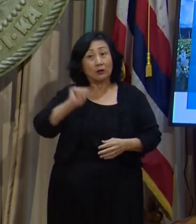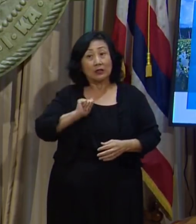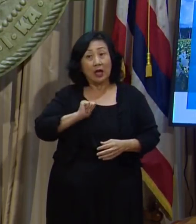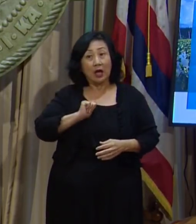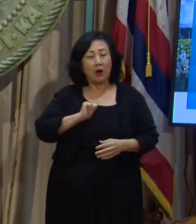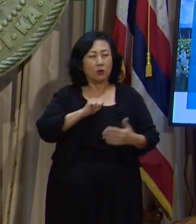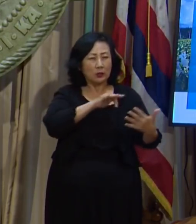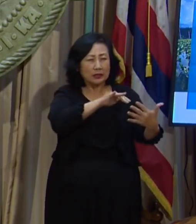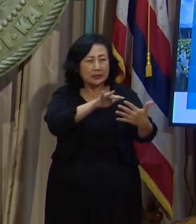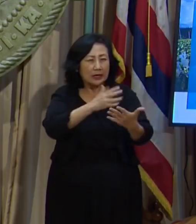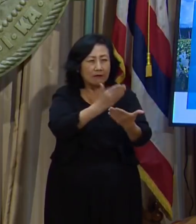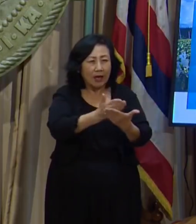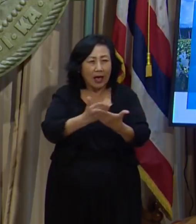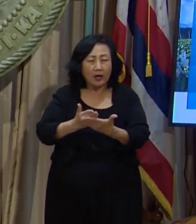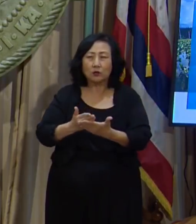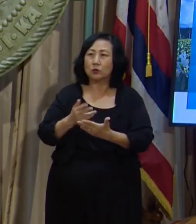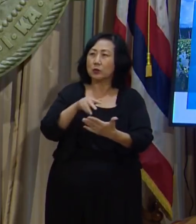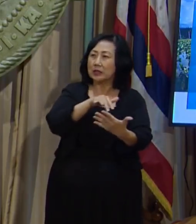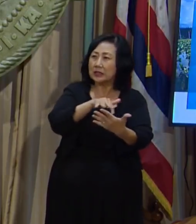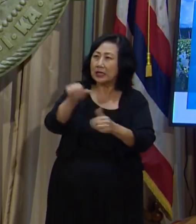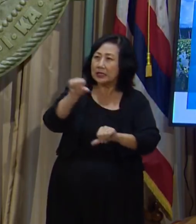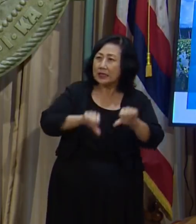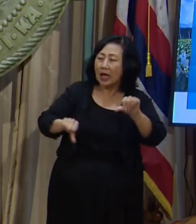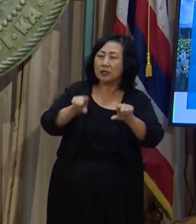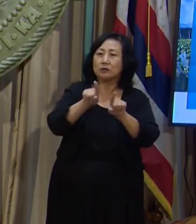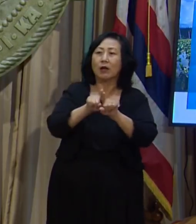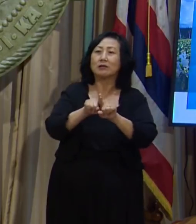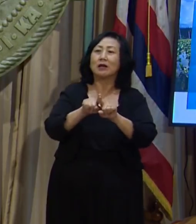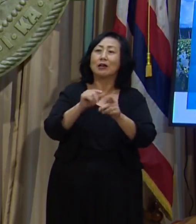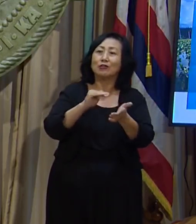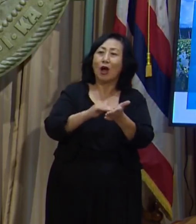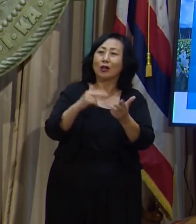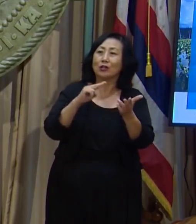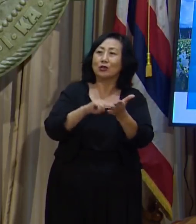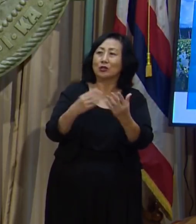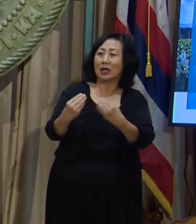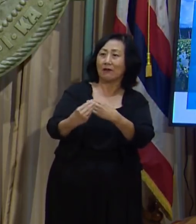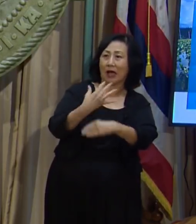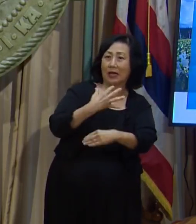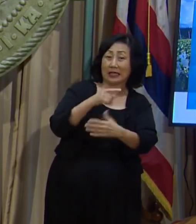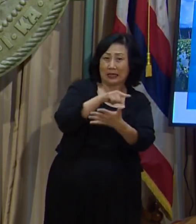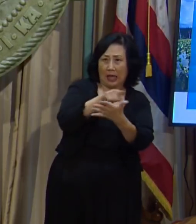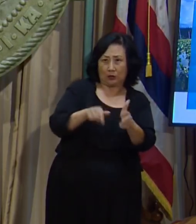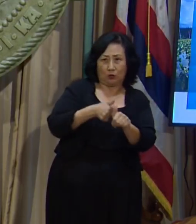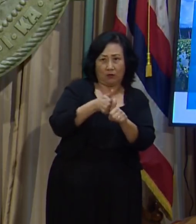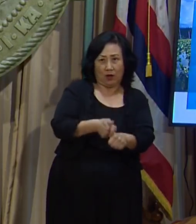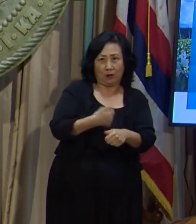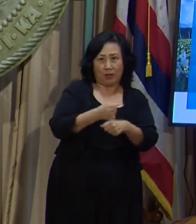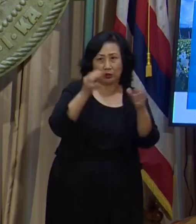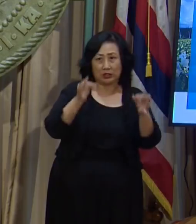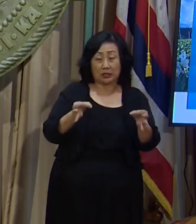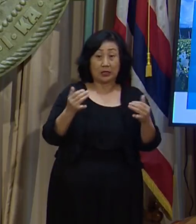DECISIONS WE MAKE WILL BE BASED ON FACTS, SCIENCE, AND GUIDANCE FROM OUR HEALTH CARE ADVISORS.